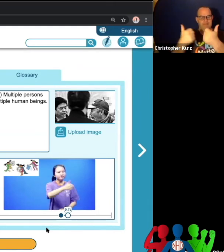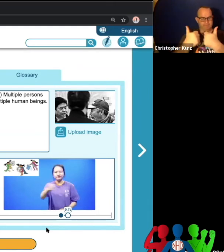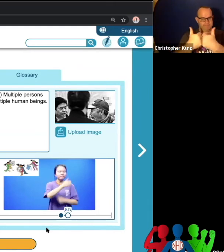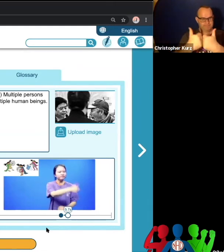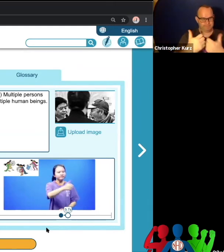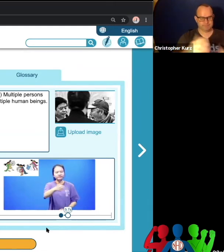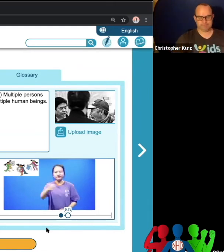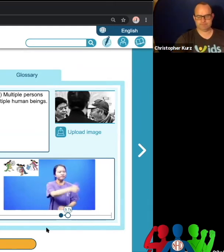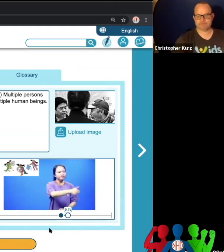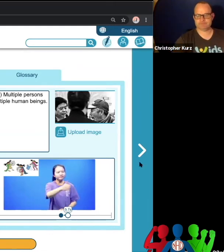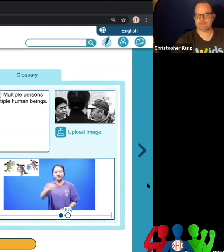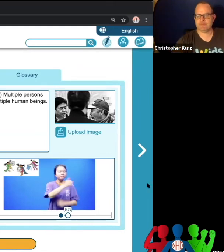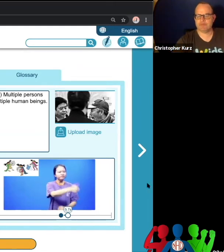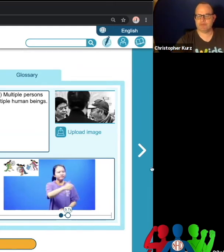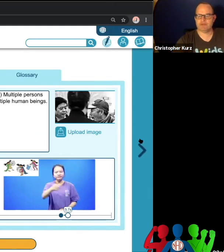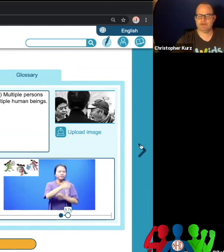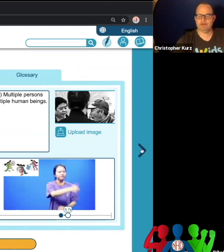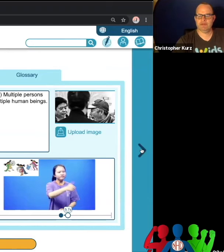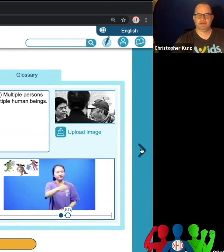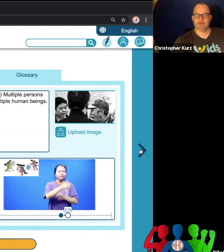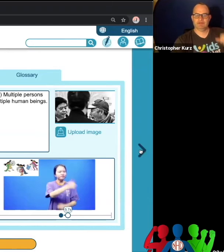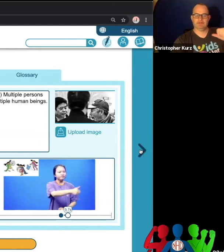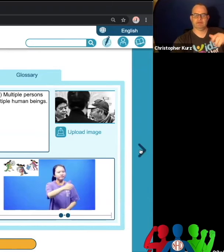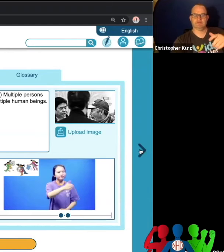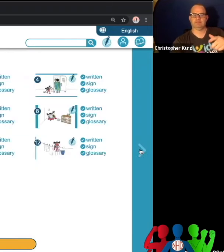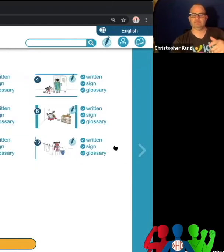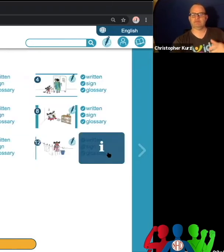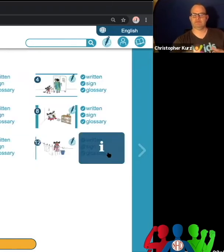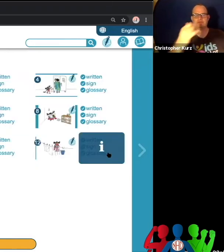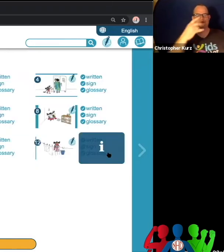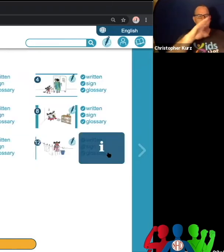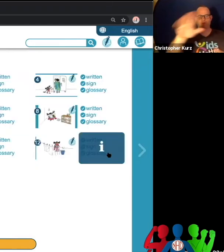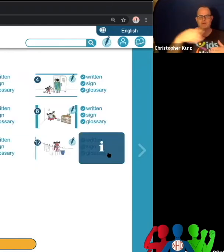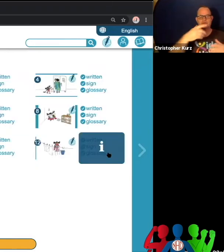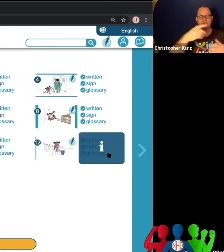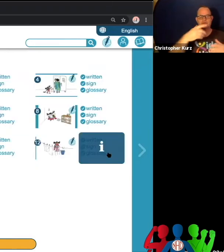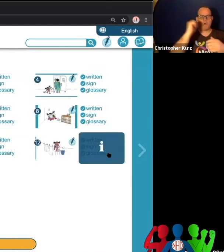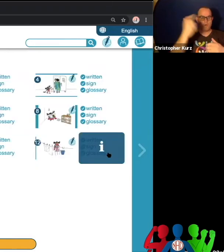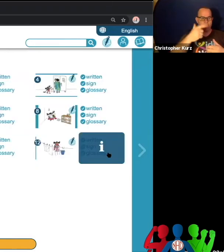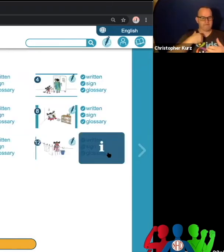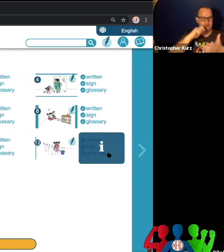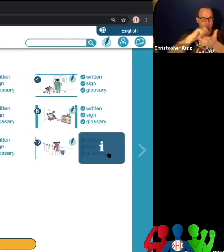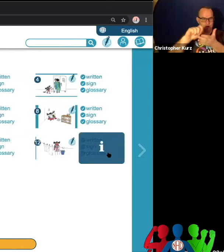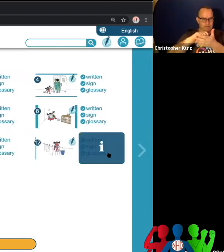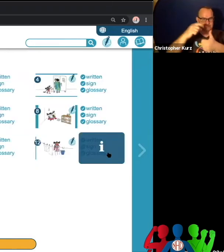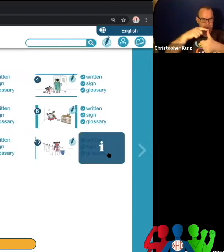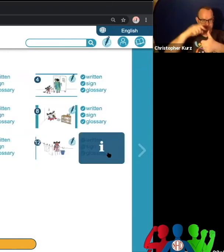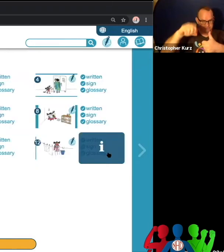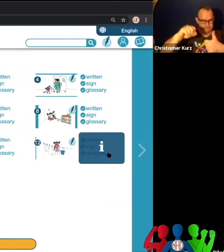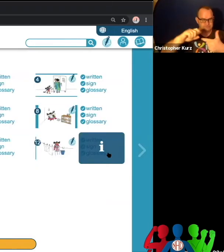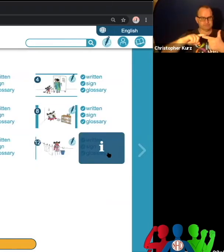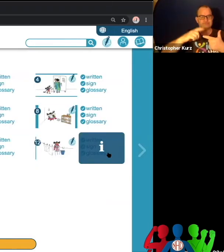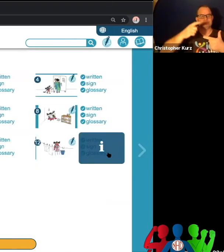As I mentioned before, the glossary is what drives the ability to create games for each story.